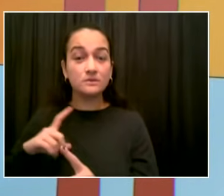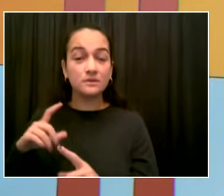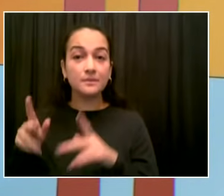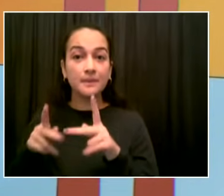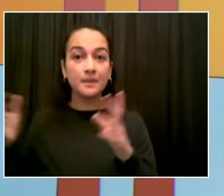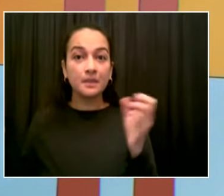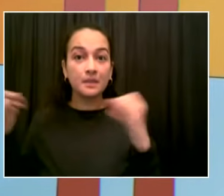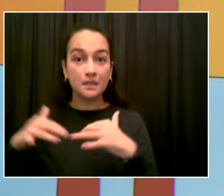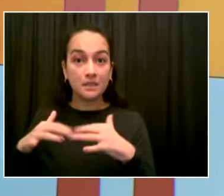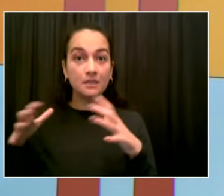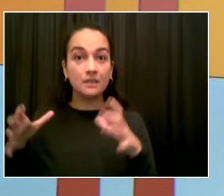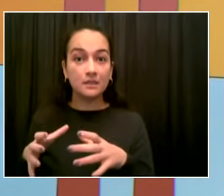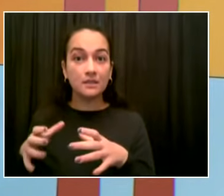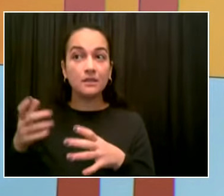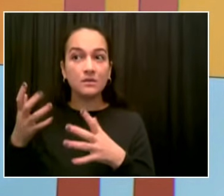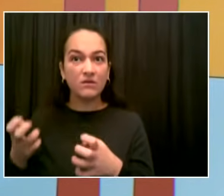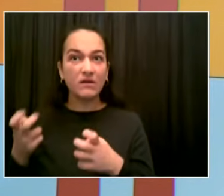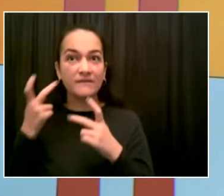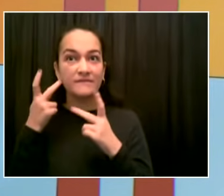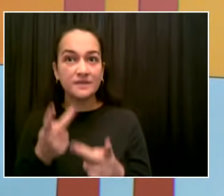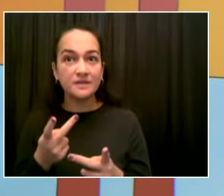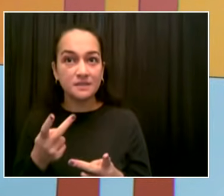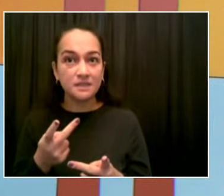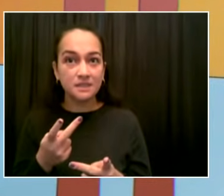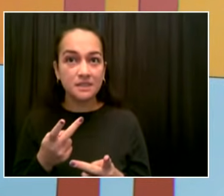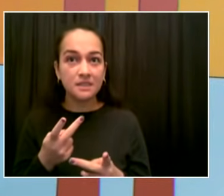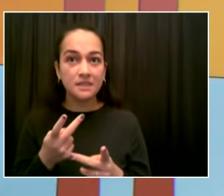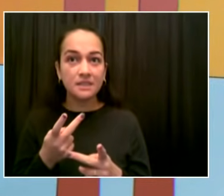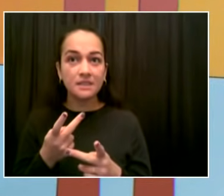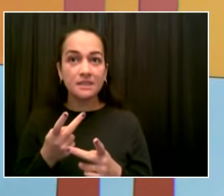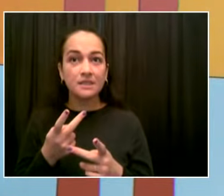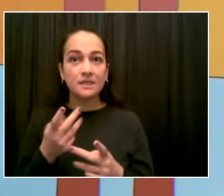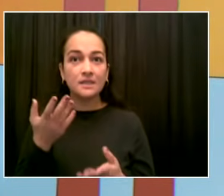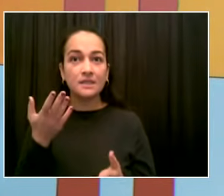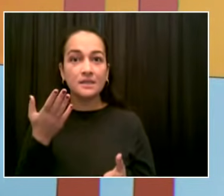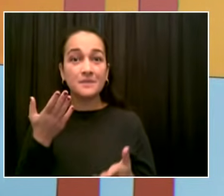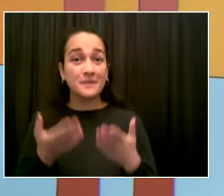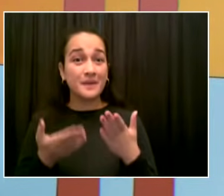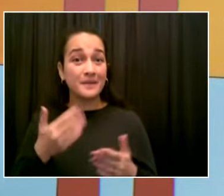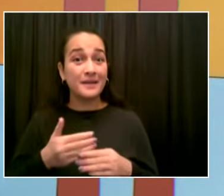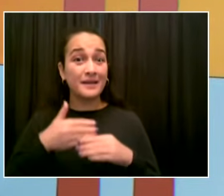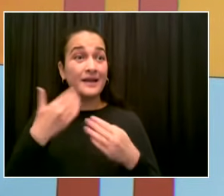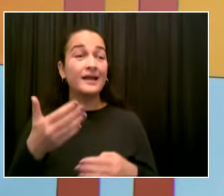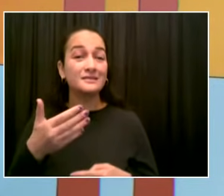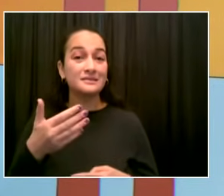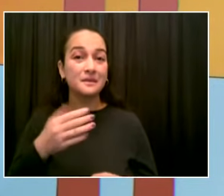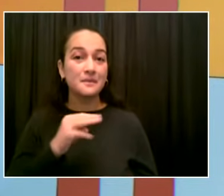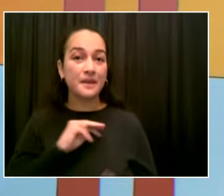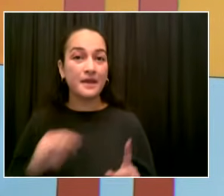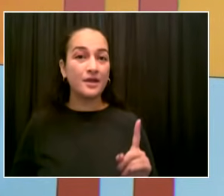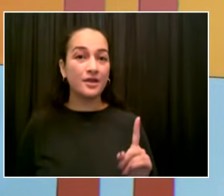D.A., THE BROOKLYN D.A., STATE LEGISLAT]RS. WE'VE HAD SEVERAL COUNCIL MEMBERS, ETH PUBLIC ADVOCATE,